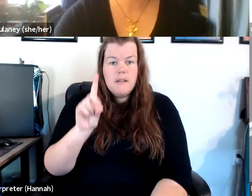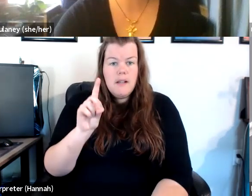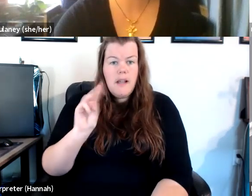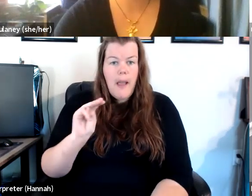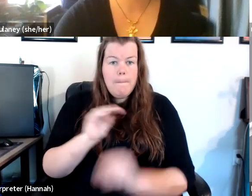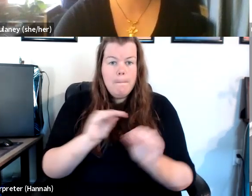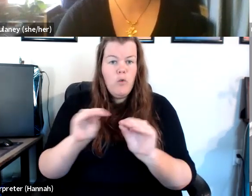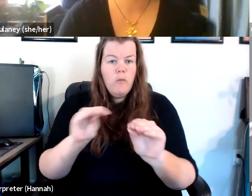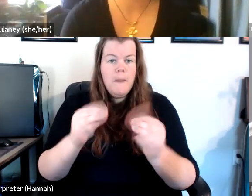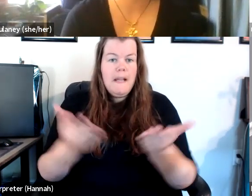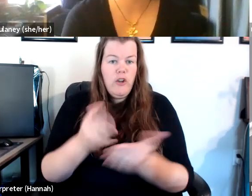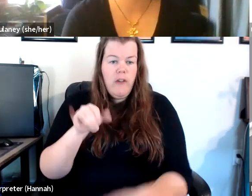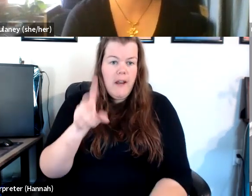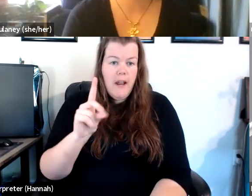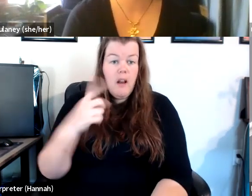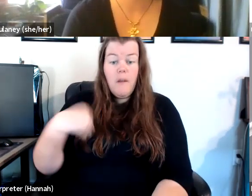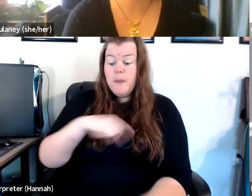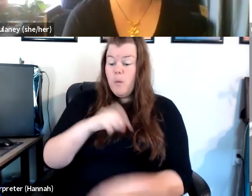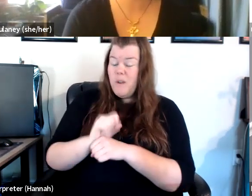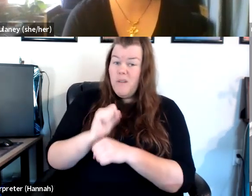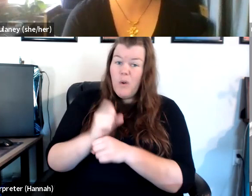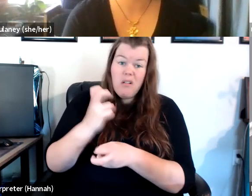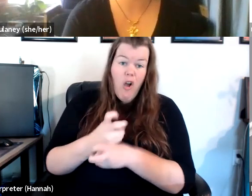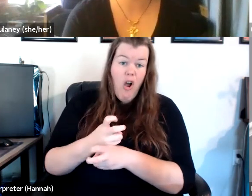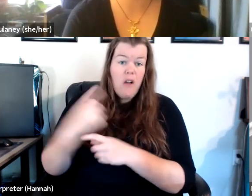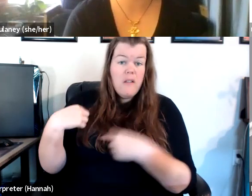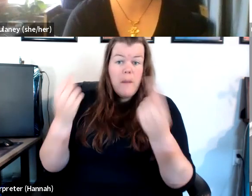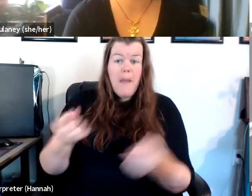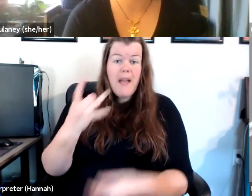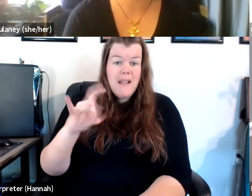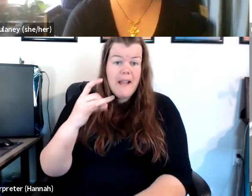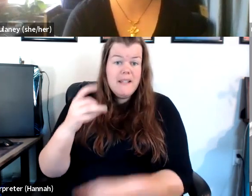We've worked hard over the last 18 months and we're proud that so many organizations